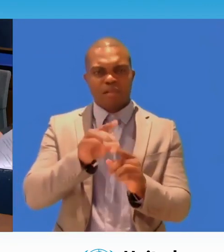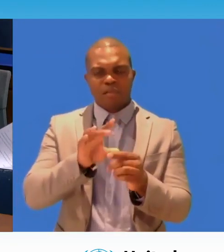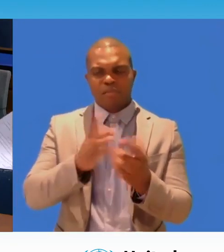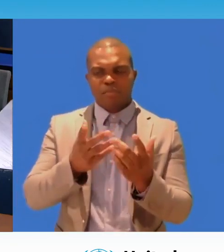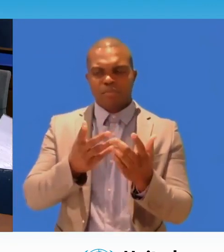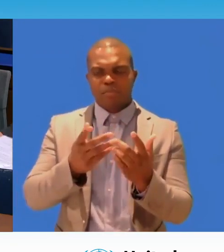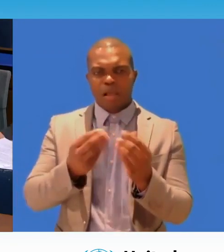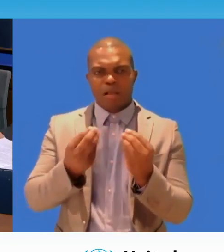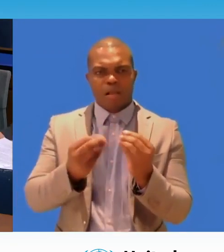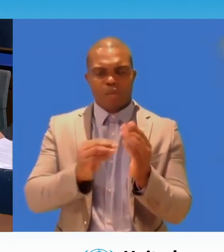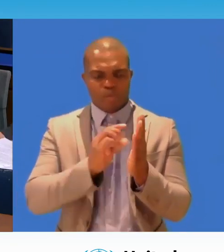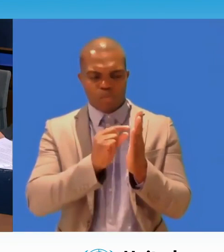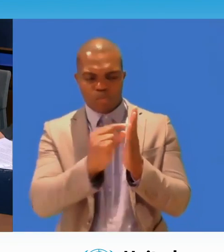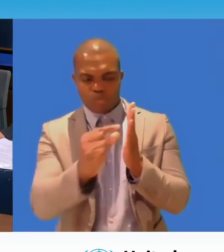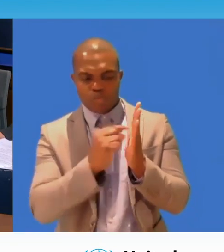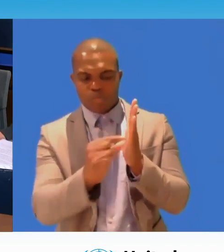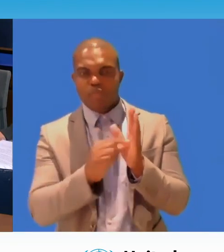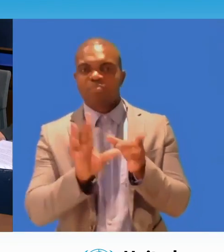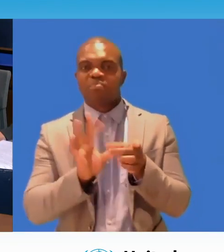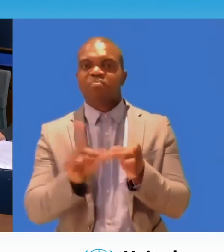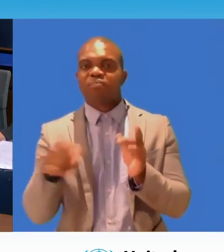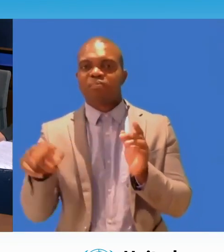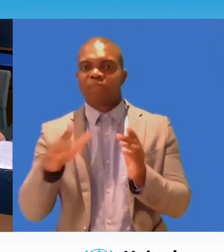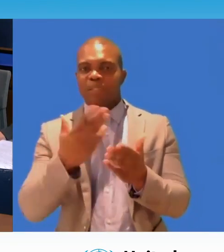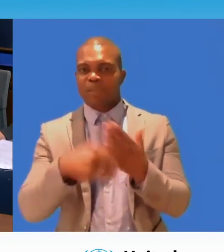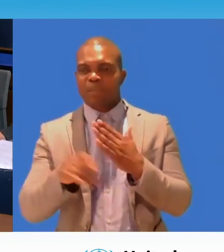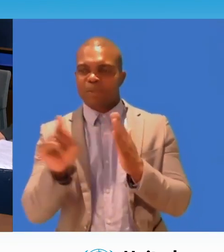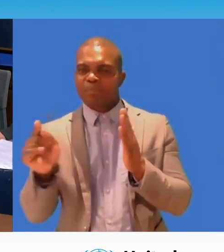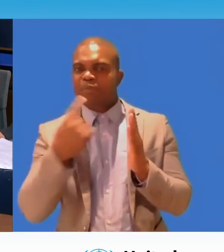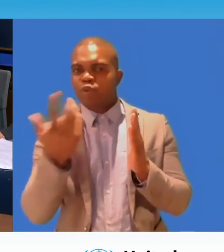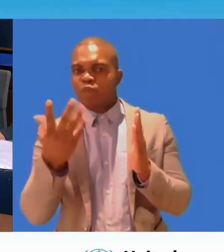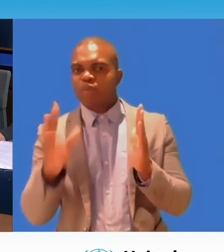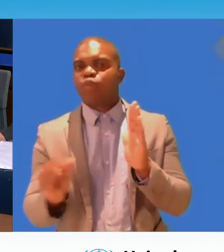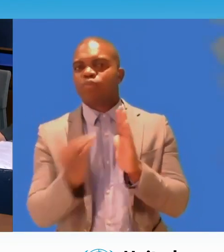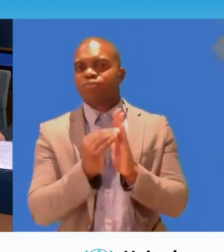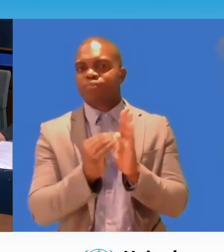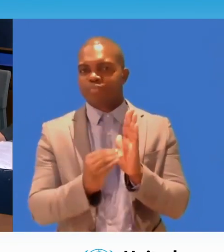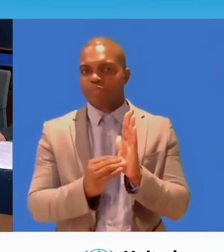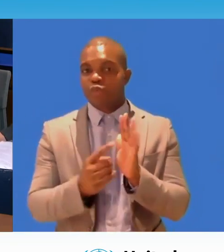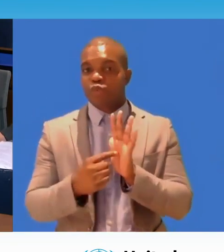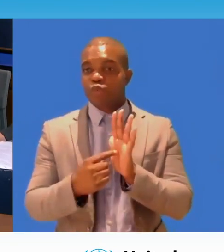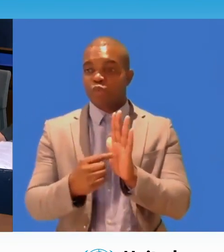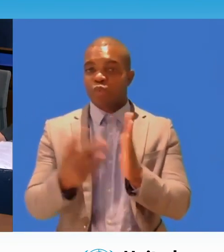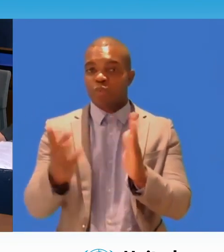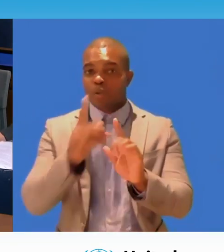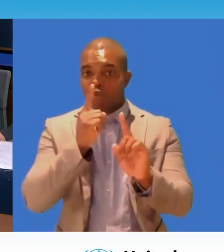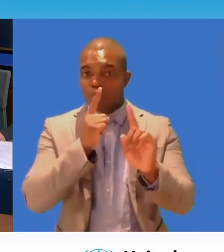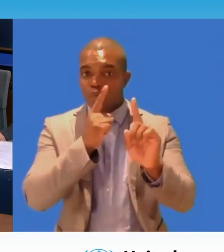by for and with person with disabilities Japan aderes to the key principle of the SDS leaving no